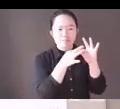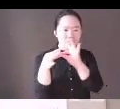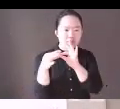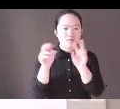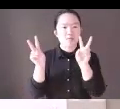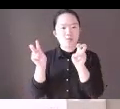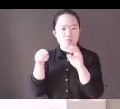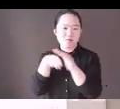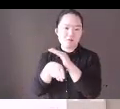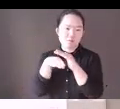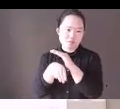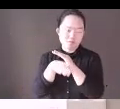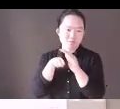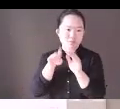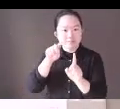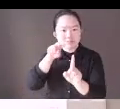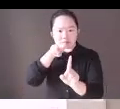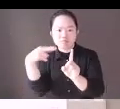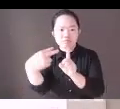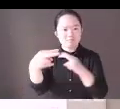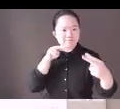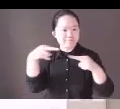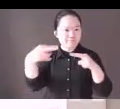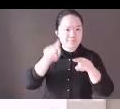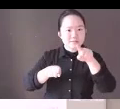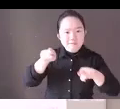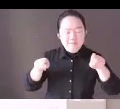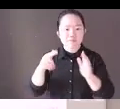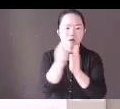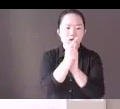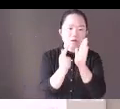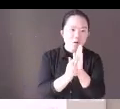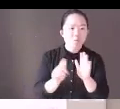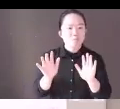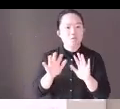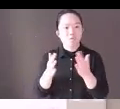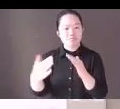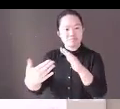perspective how to actually Hands-On test things uh what the organizations in scope